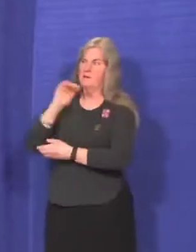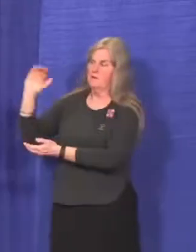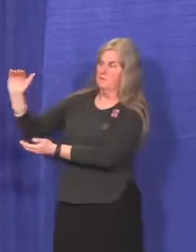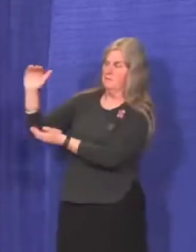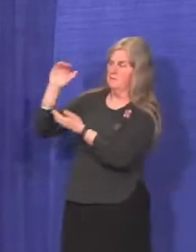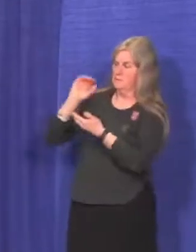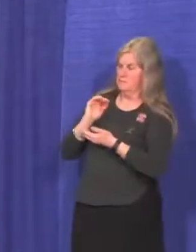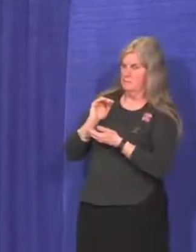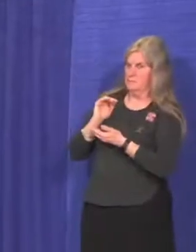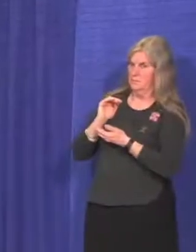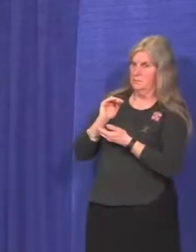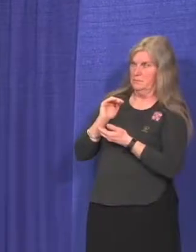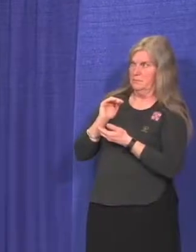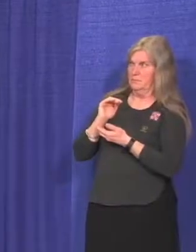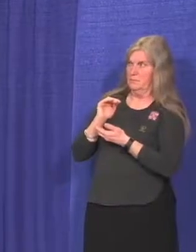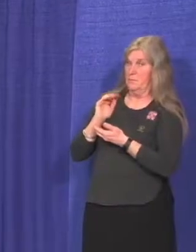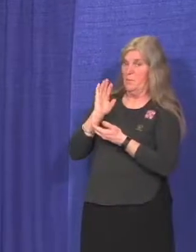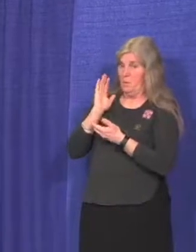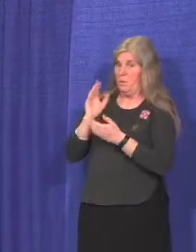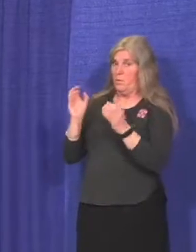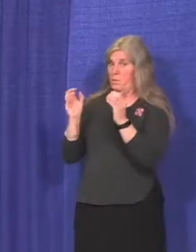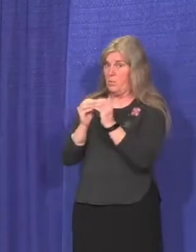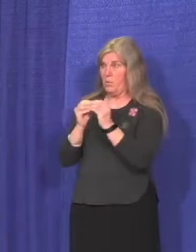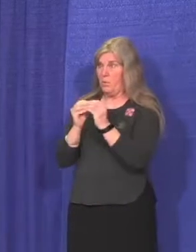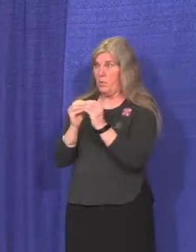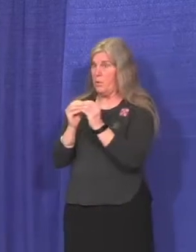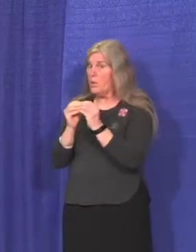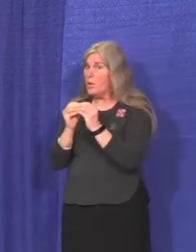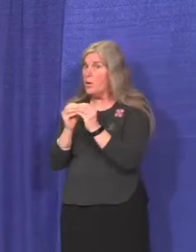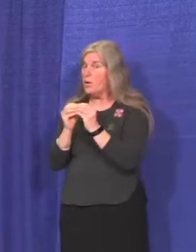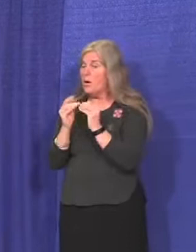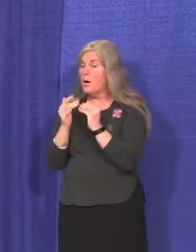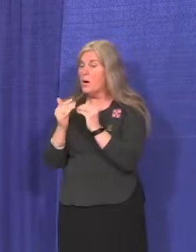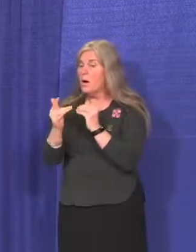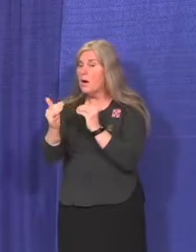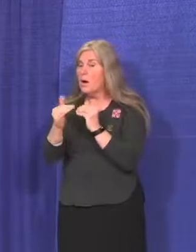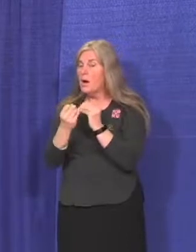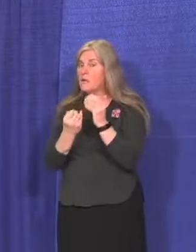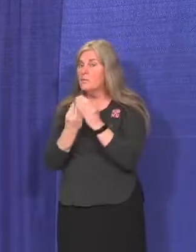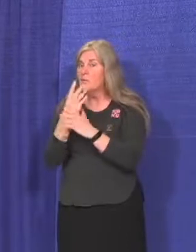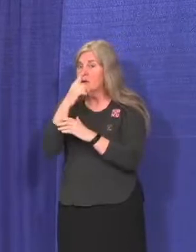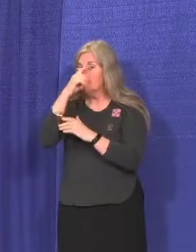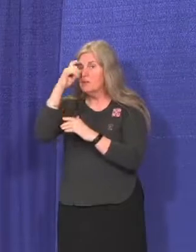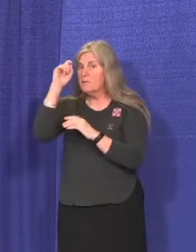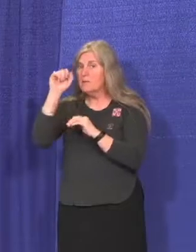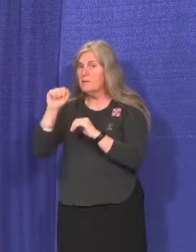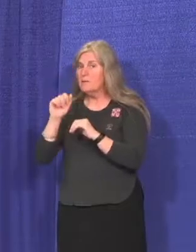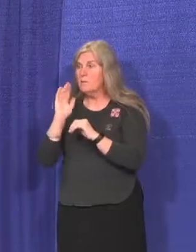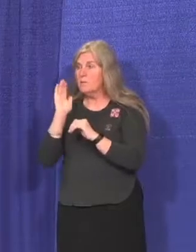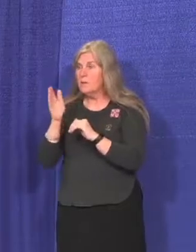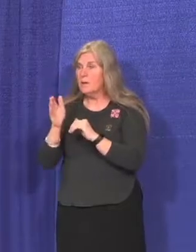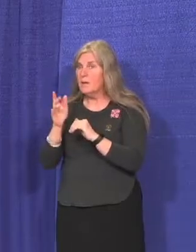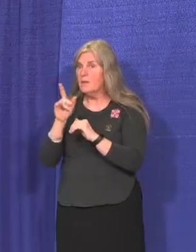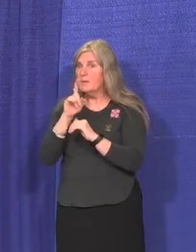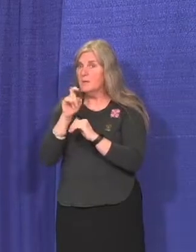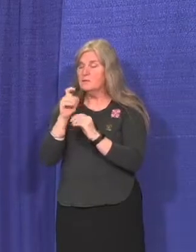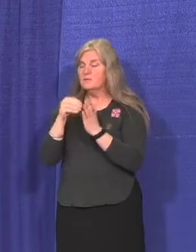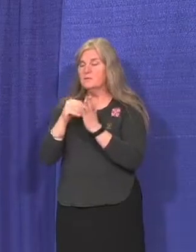Thank you. Pat: We will move to Luke.